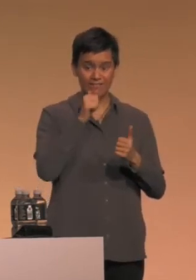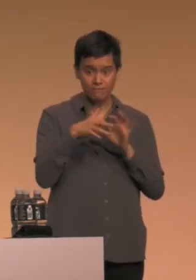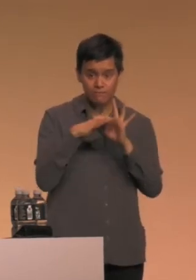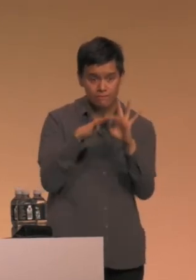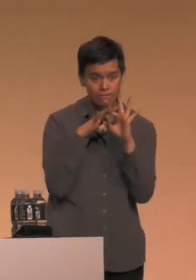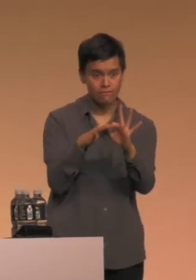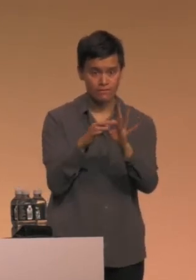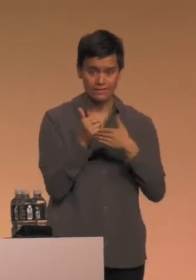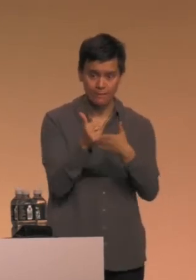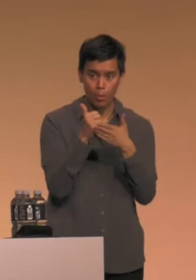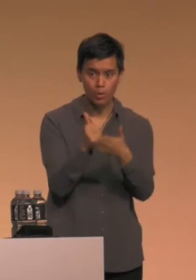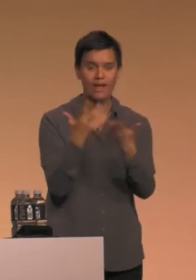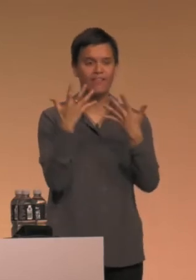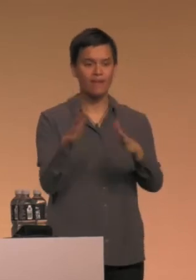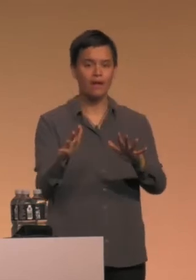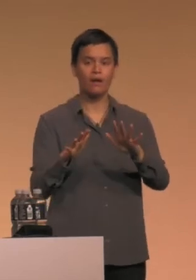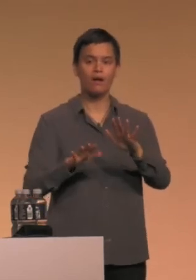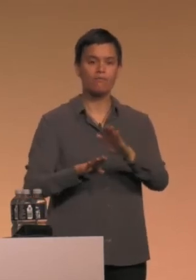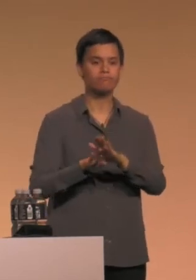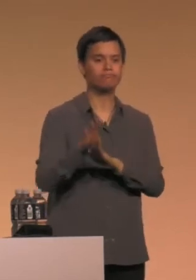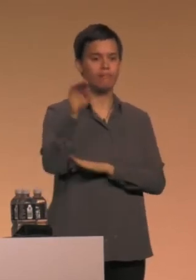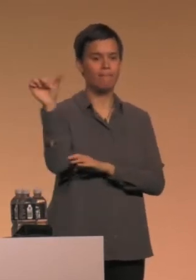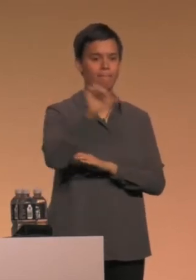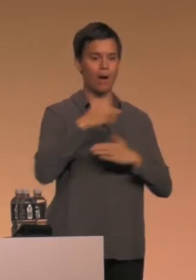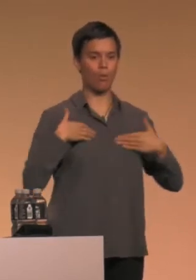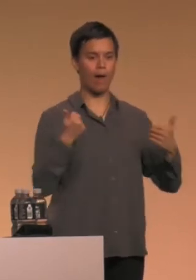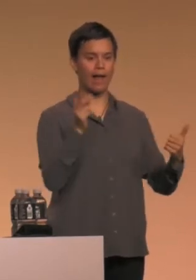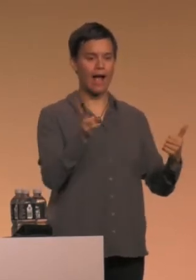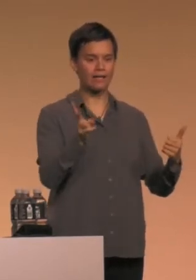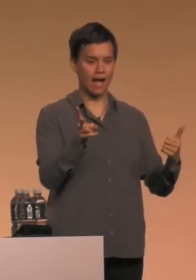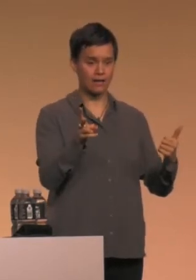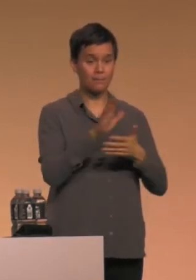And more and more, the return to wellness includes an acknowledgment of a person's spirituality,